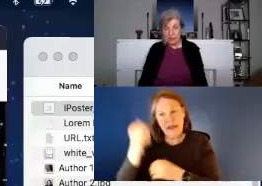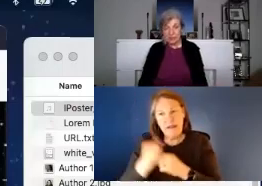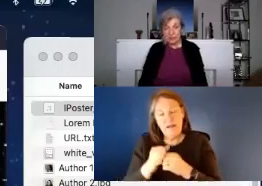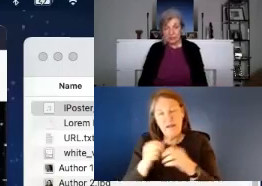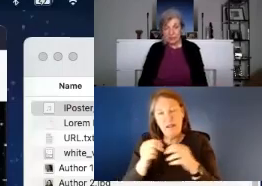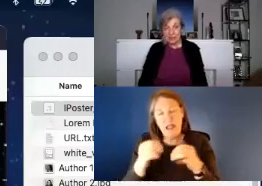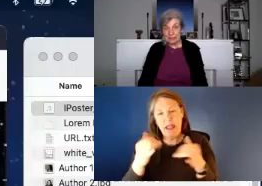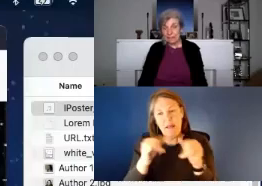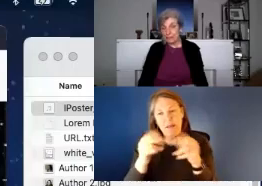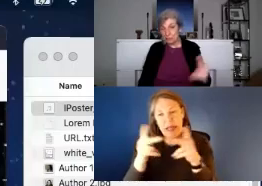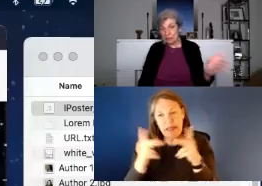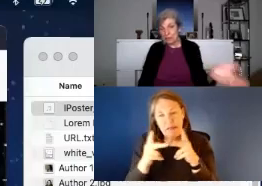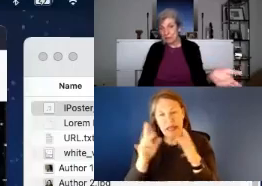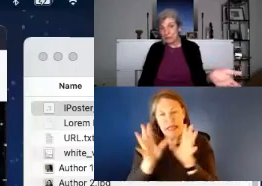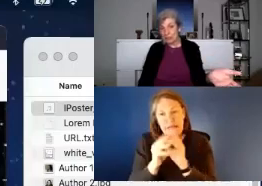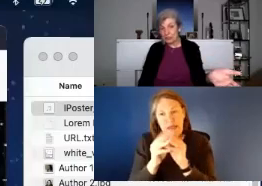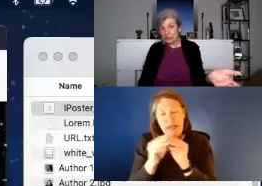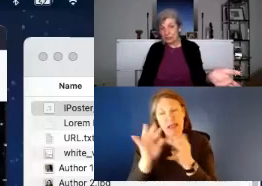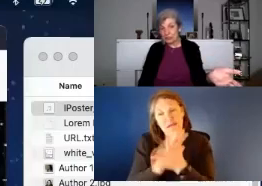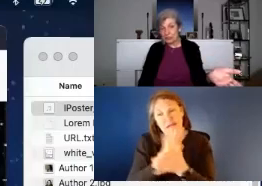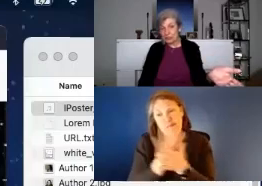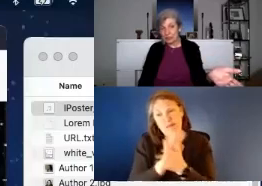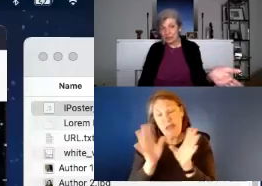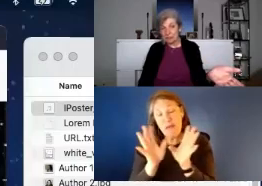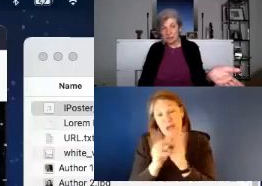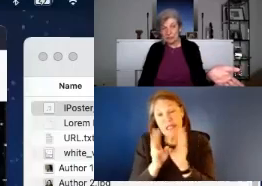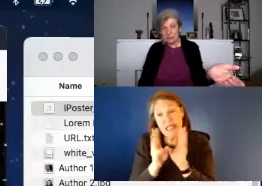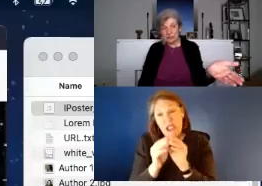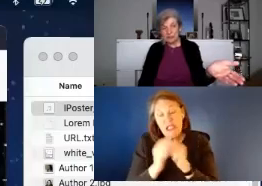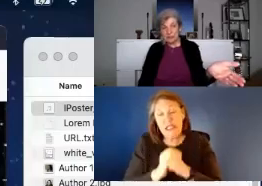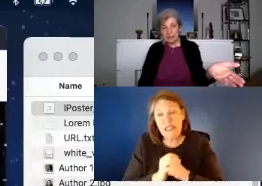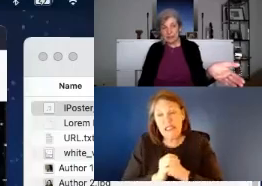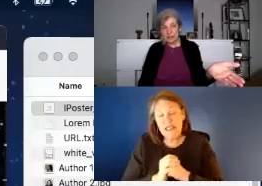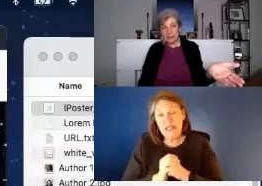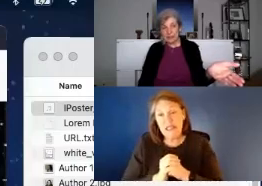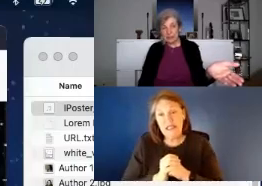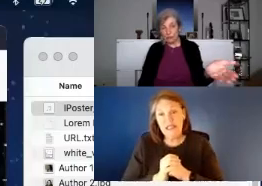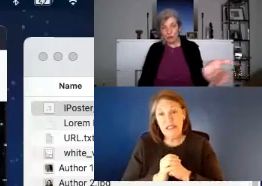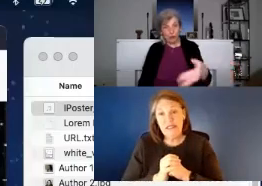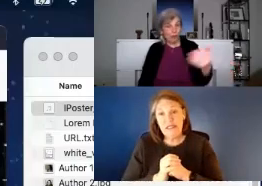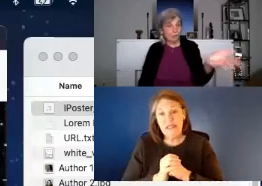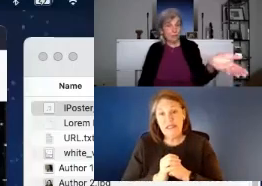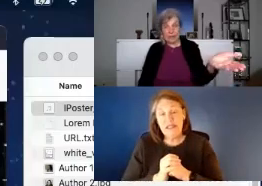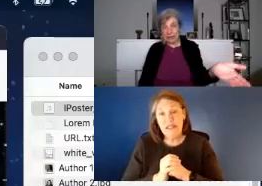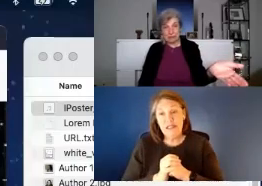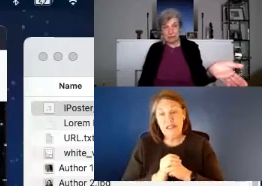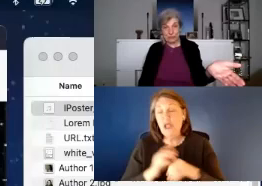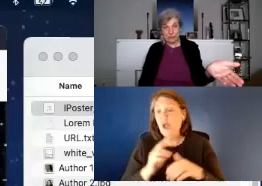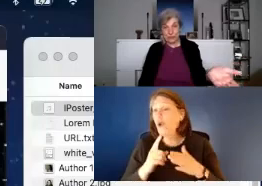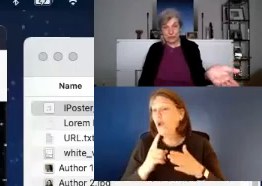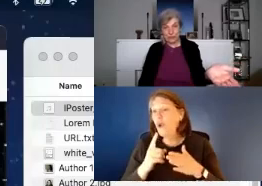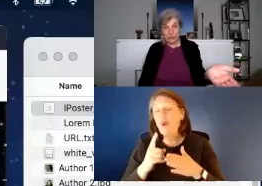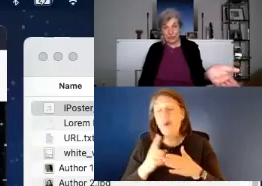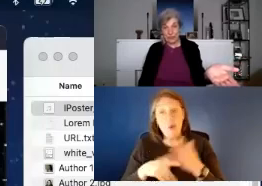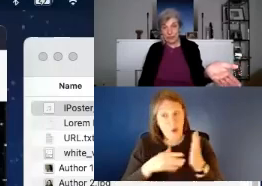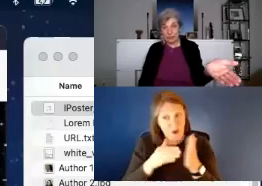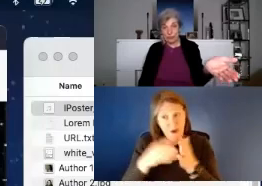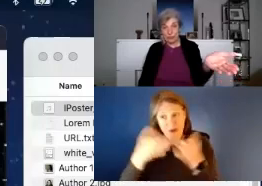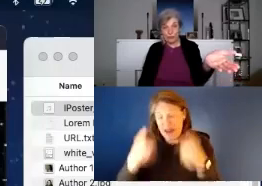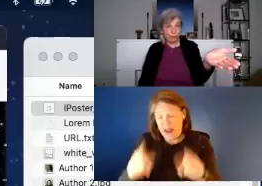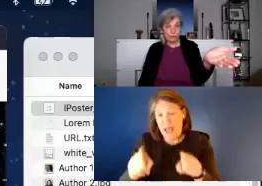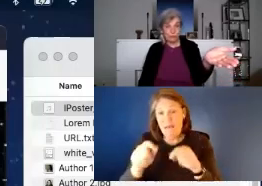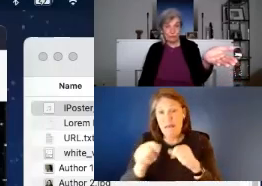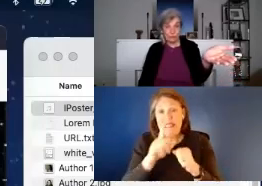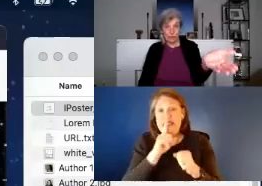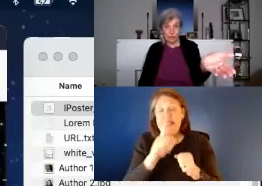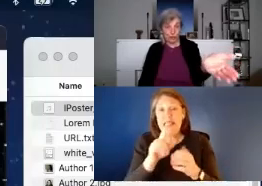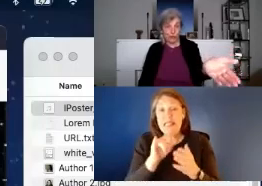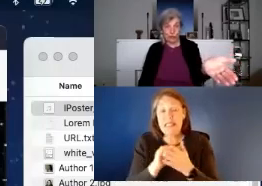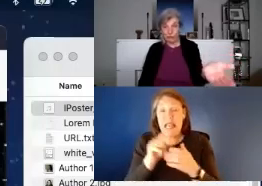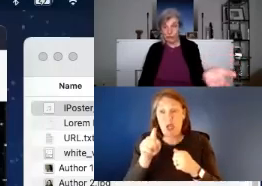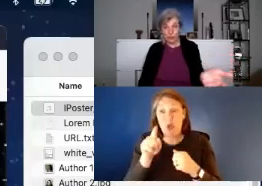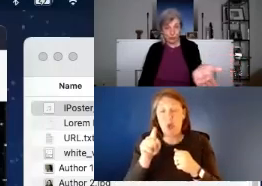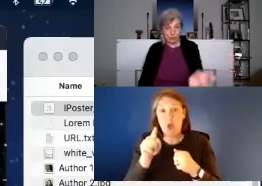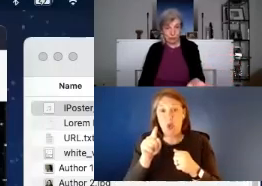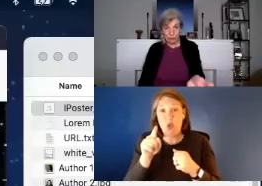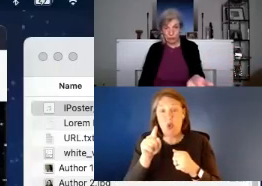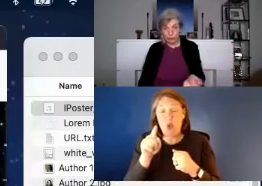07:28:15 If it is a paper session, what often happens is that you go to the computer or